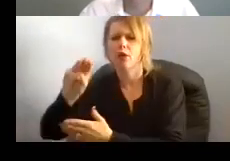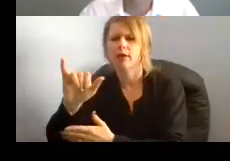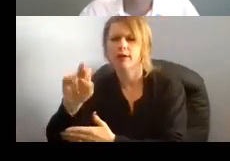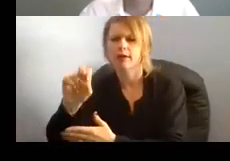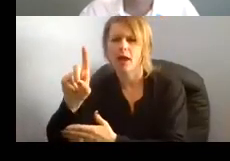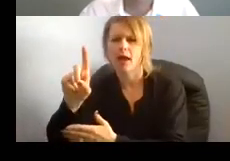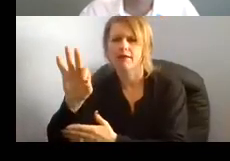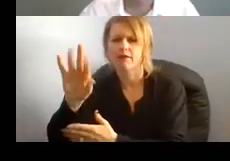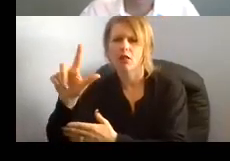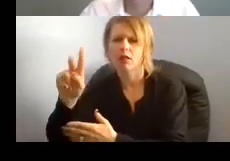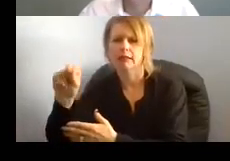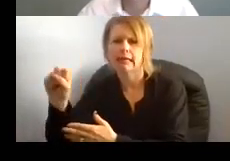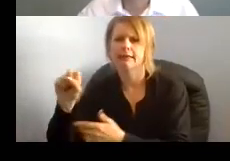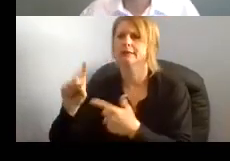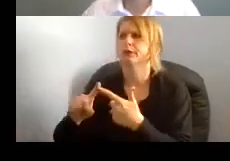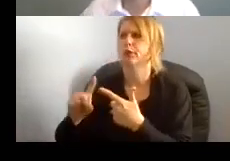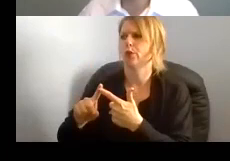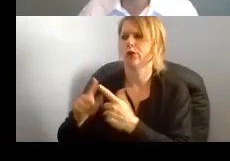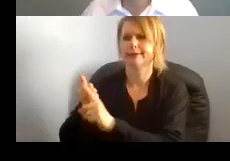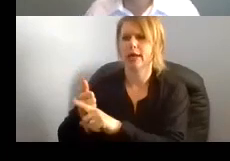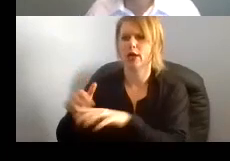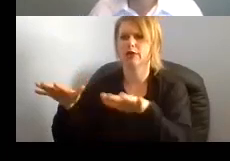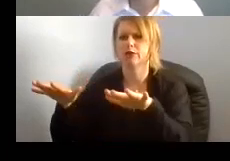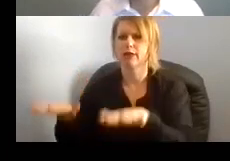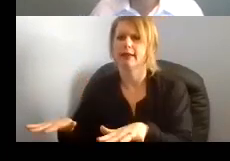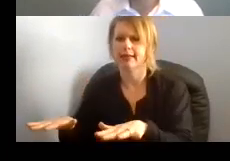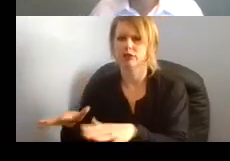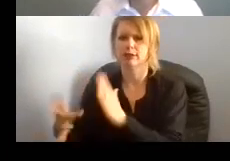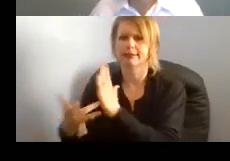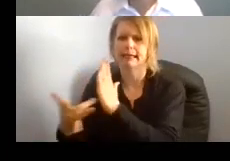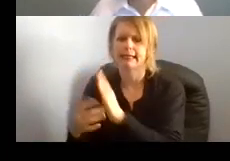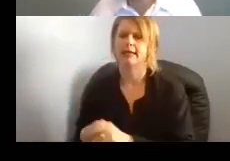techniques or – you know, we don’t want to make – there is a personal